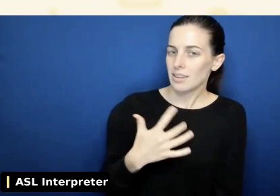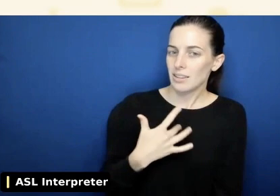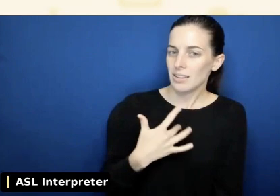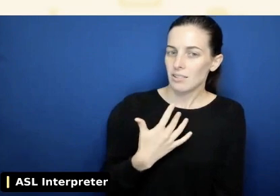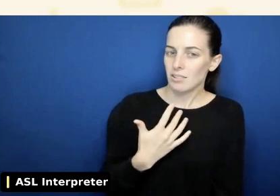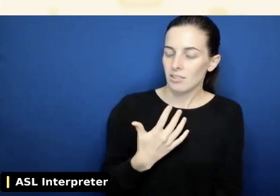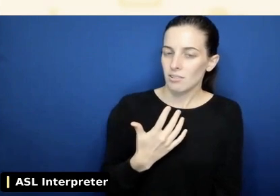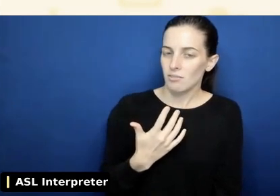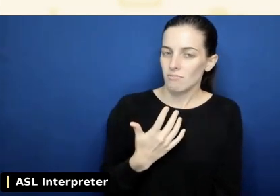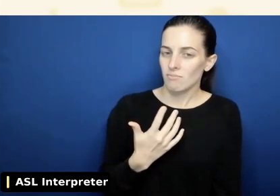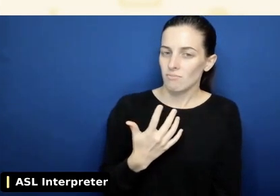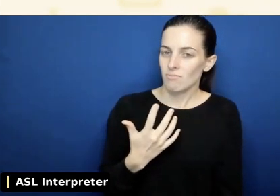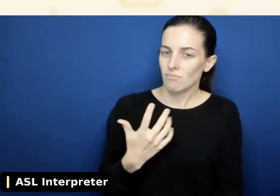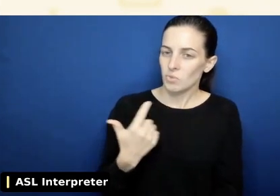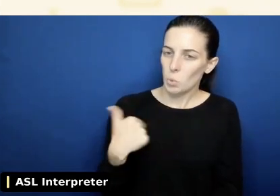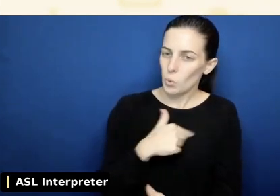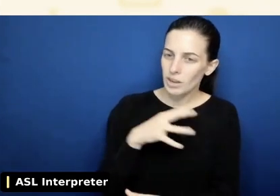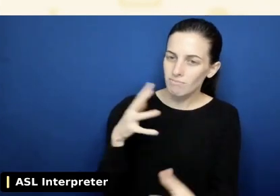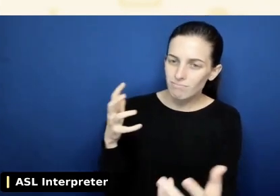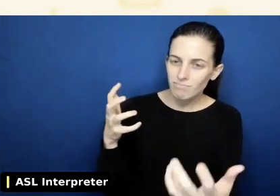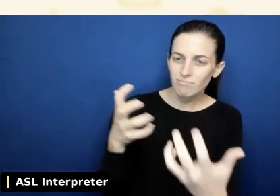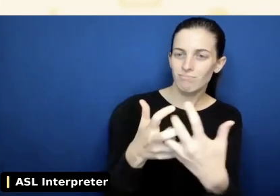and are accepted.